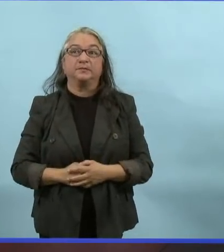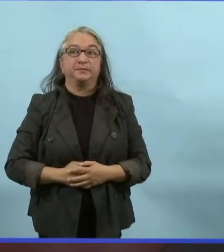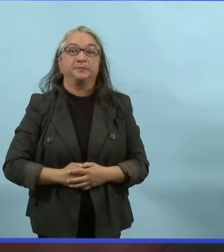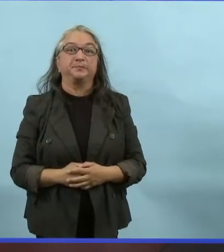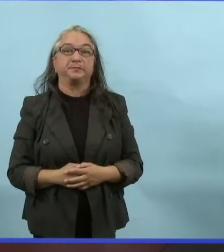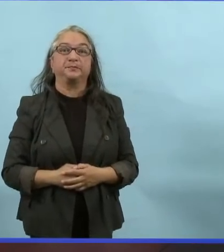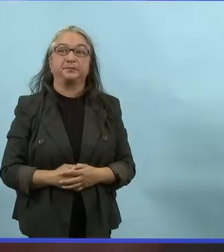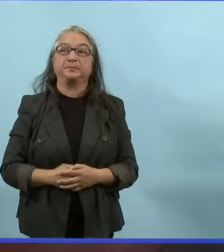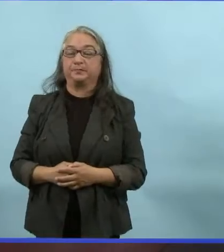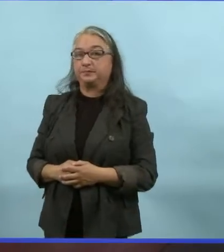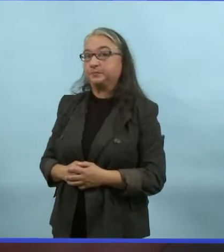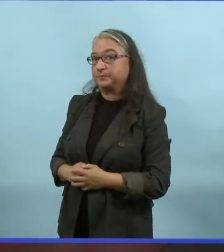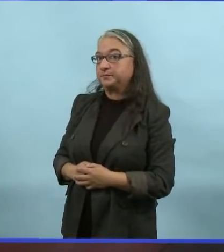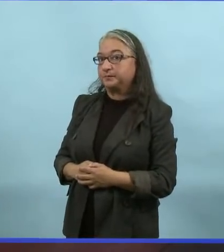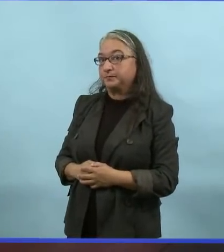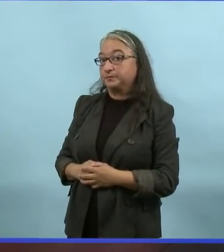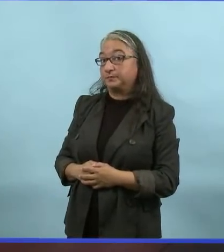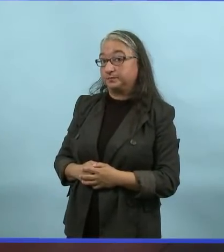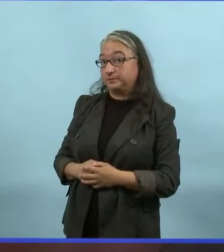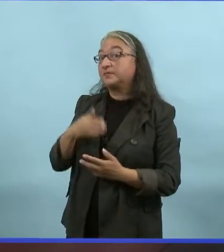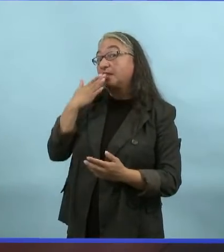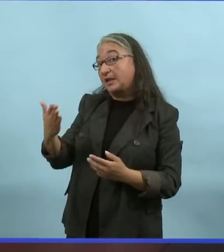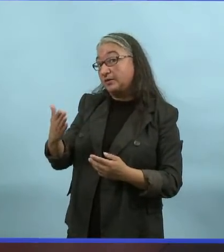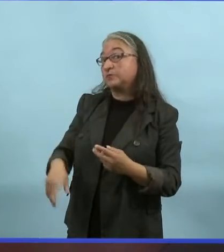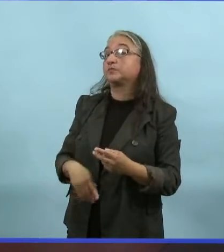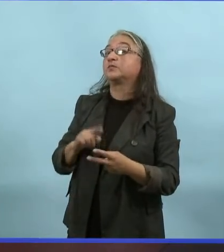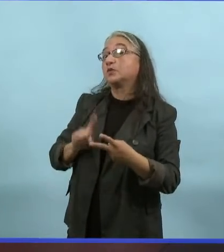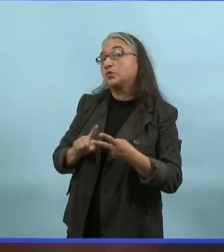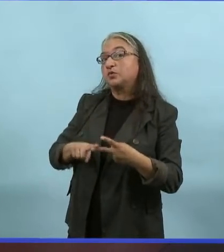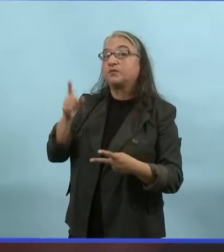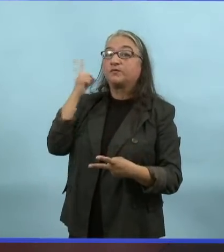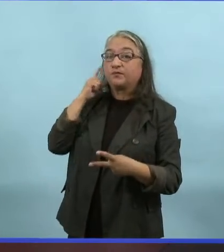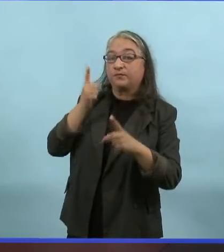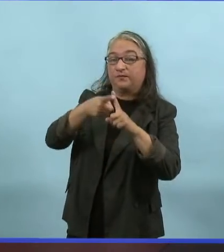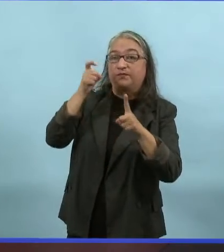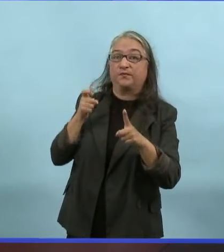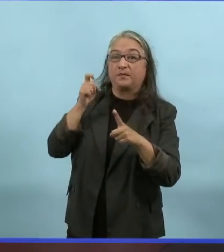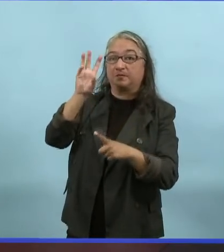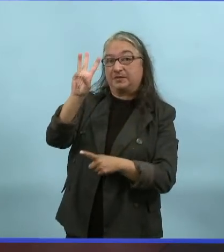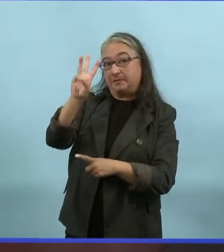thank you we're also hearing from the world health organization today that mixing vaccines